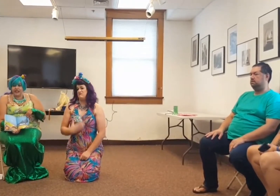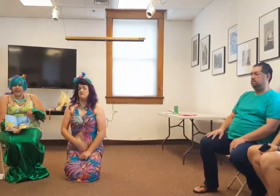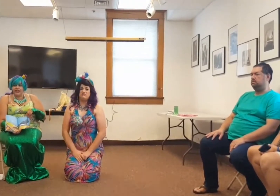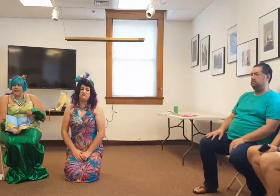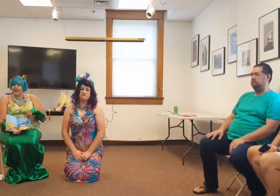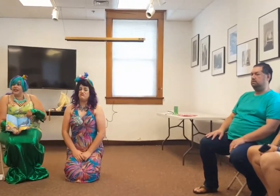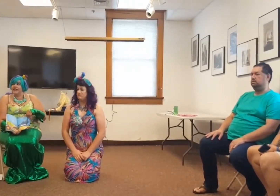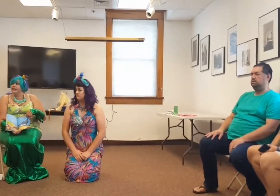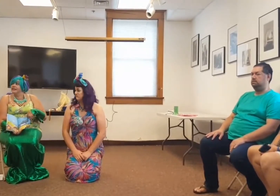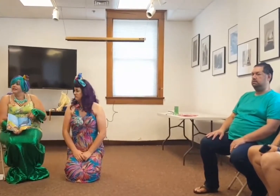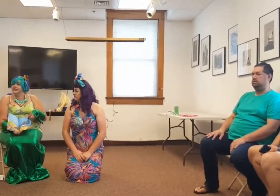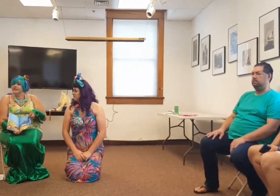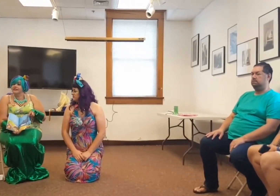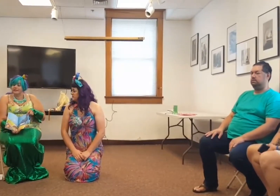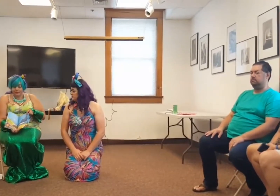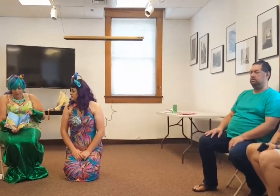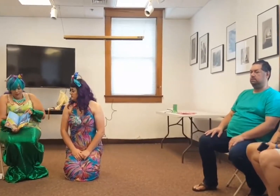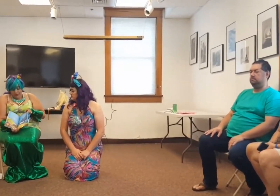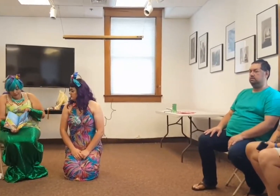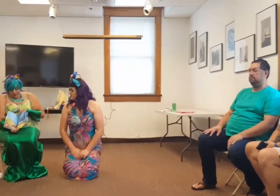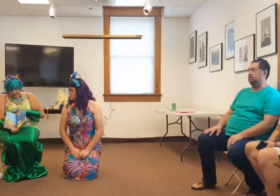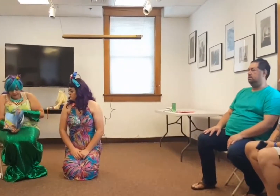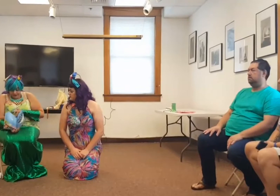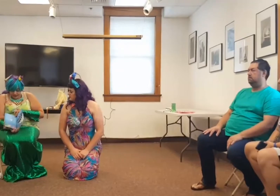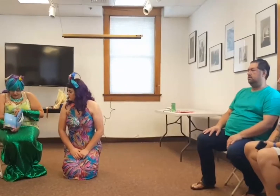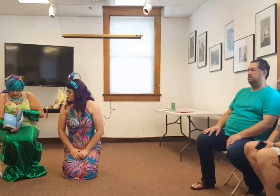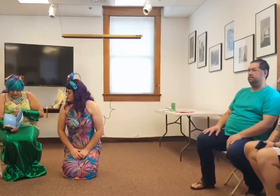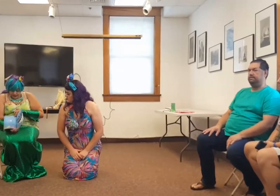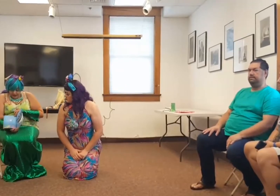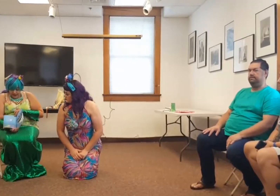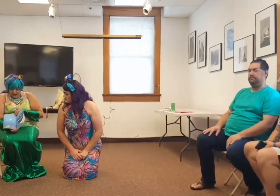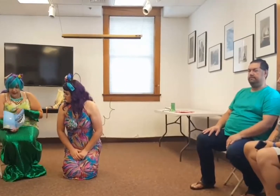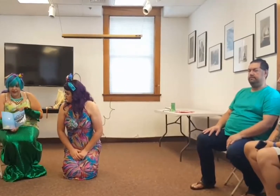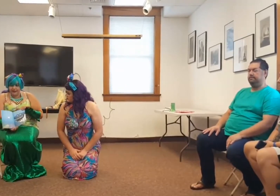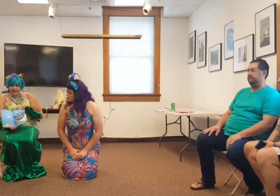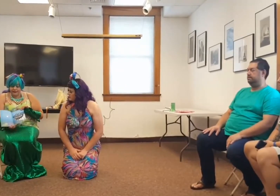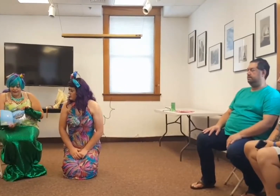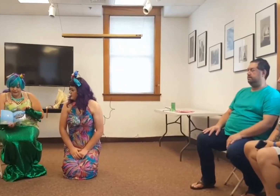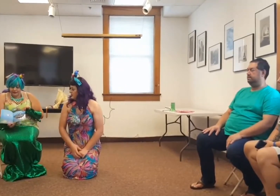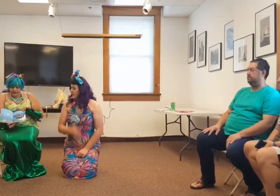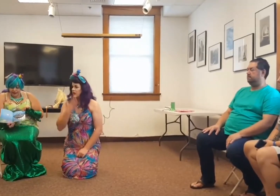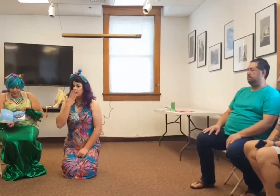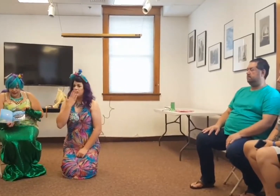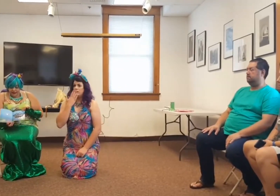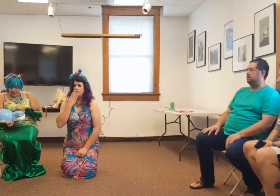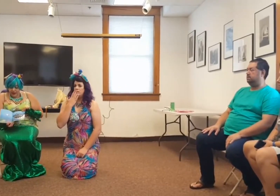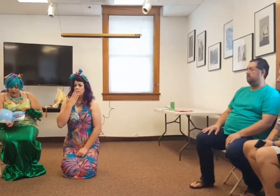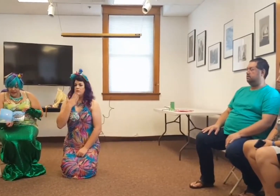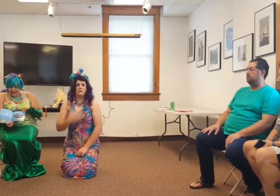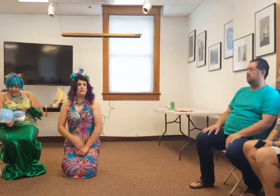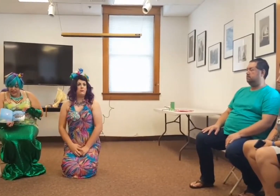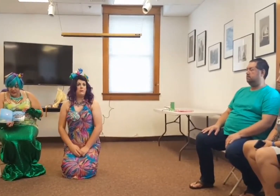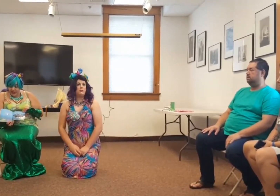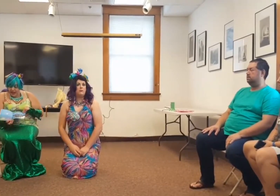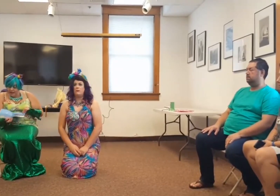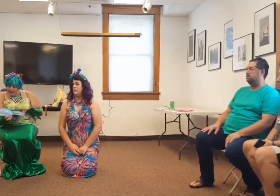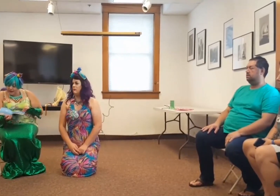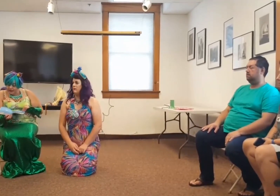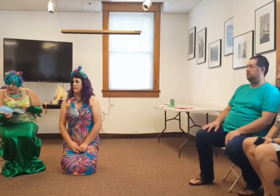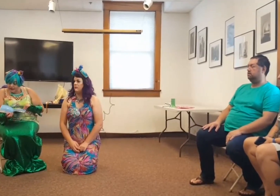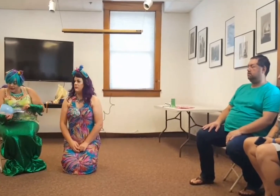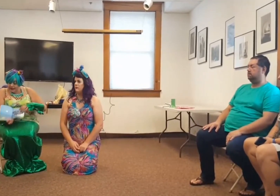hungry. Uh-oh. What do you guys think it's gonna happen? Look it!